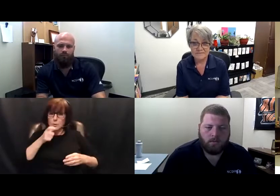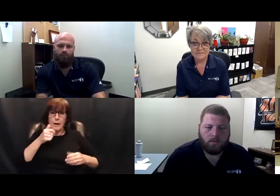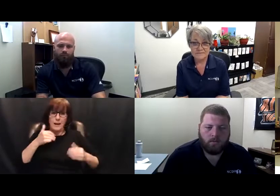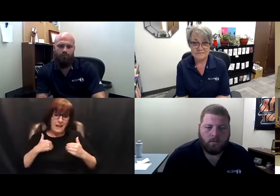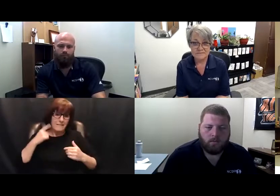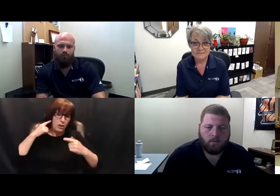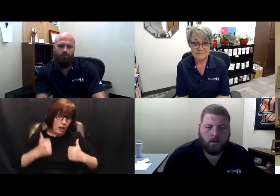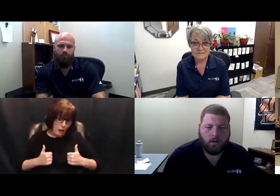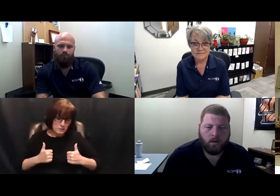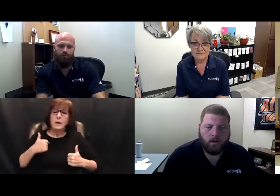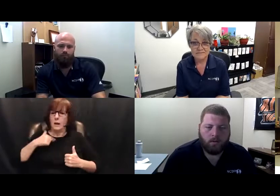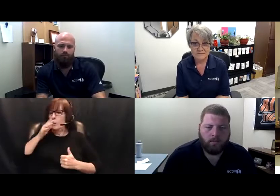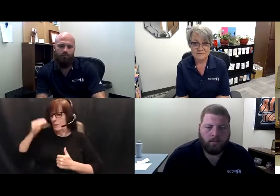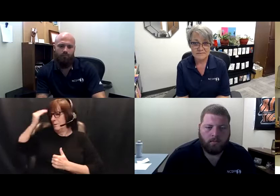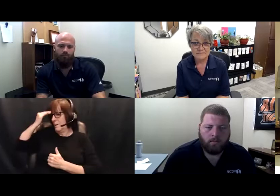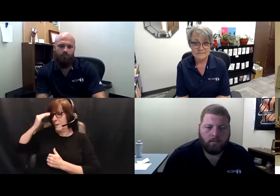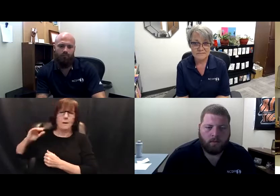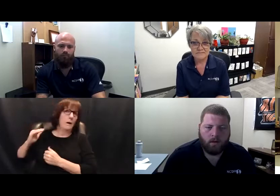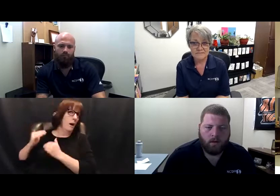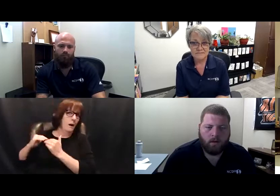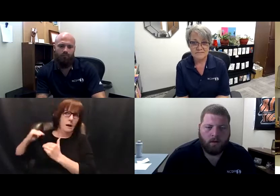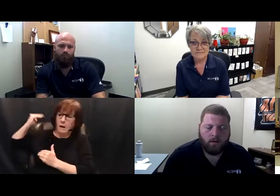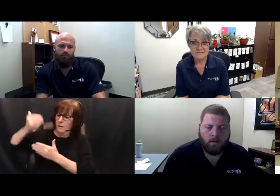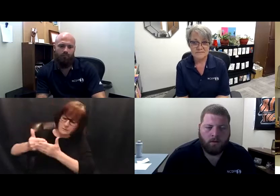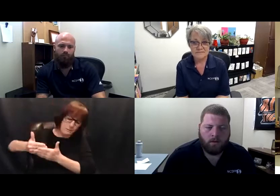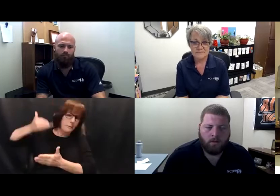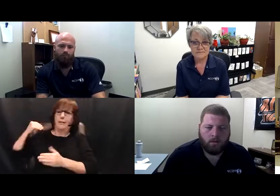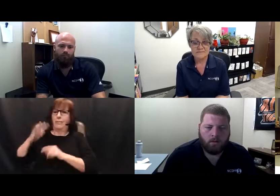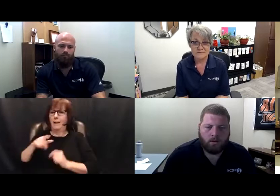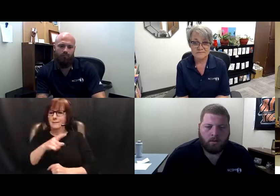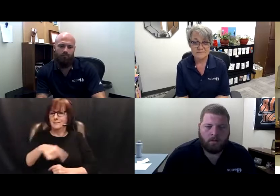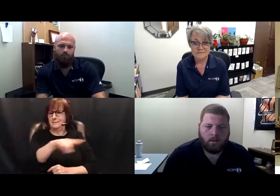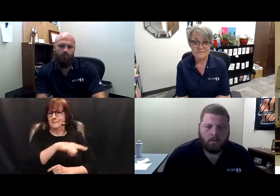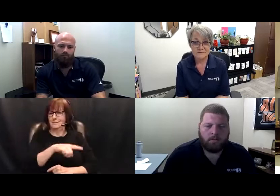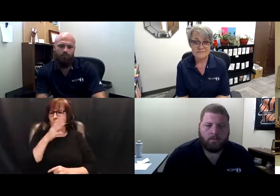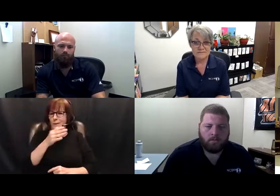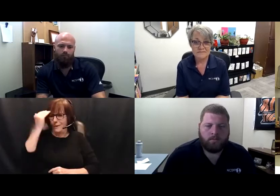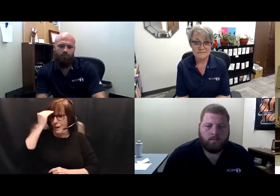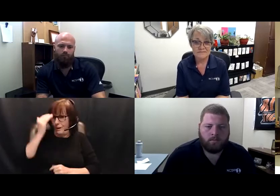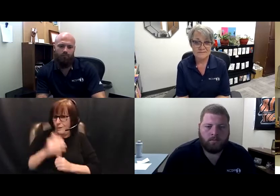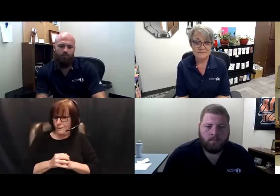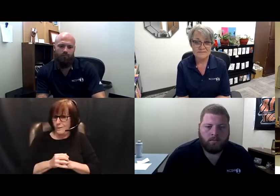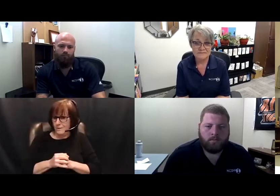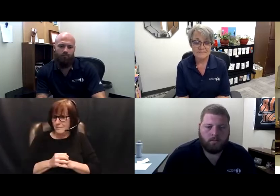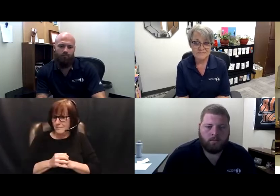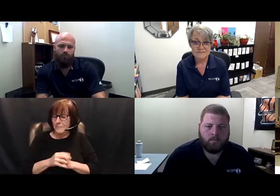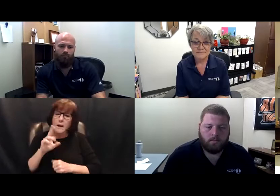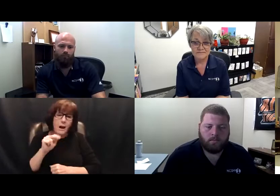going to know about it way sooner than your employer is going to hear about it unless you happen to work for the